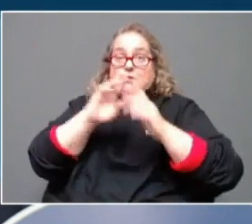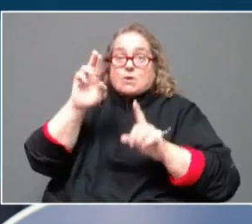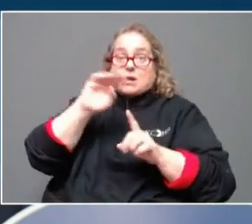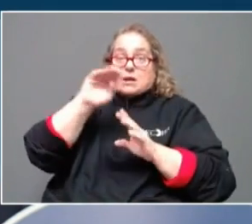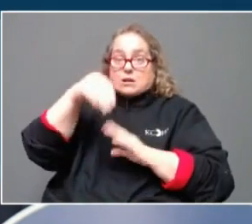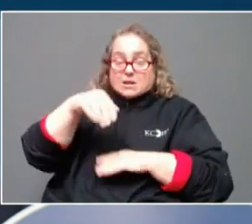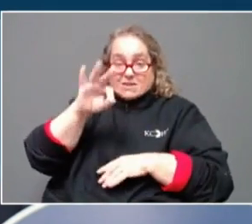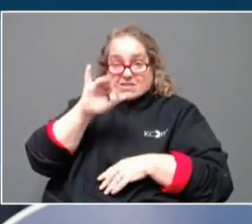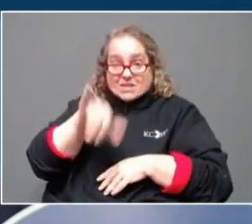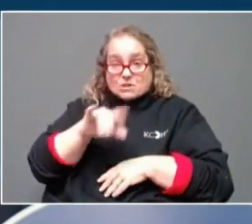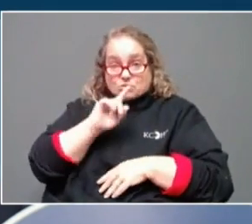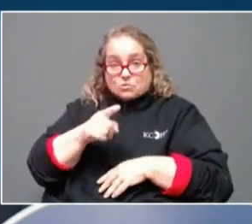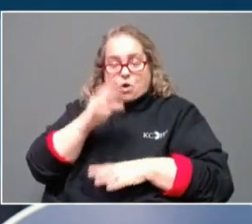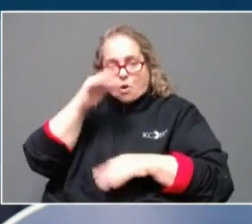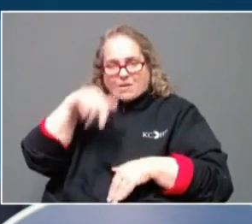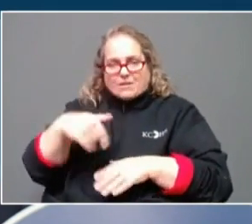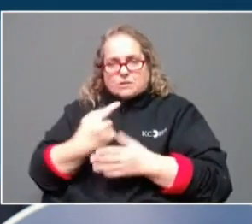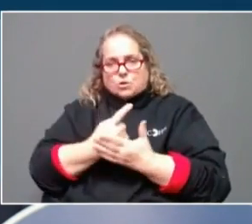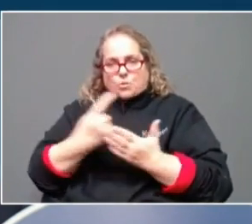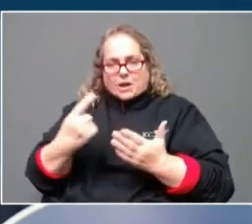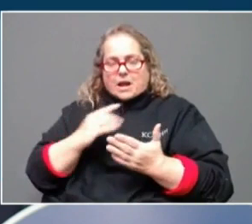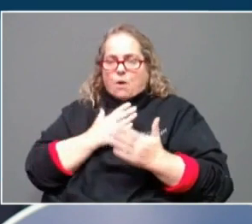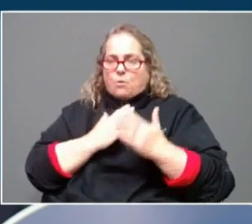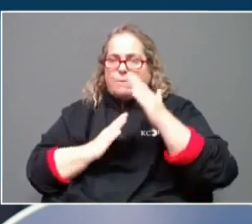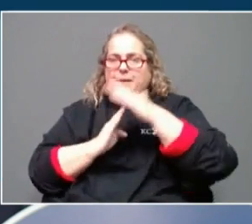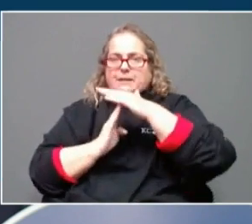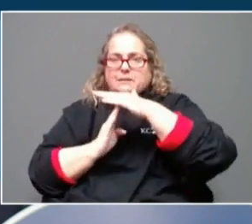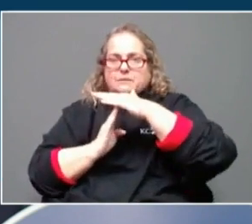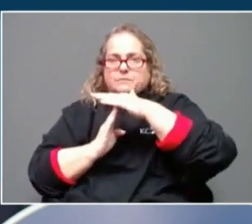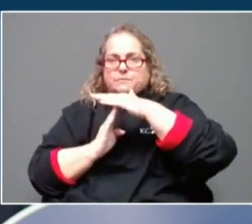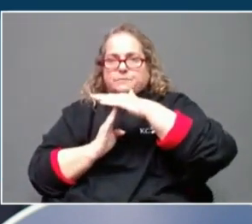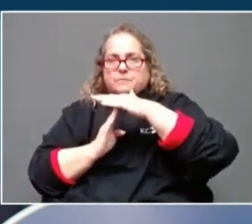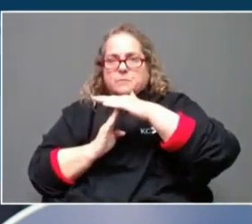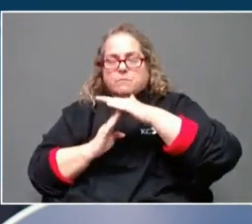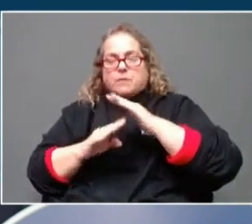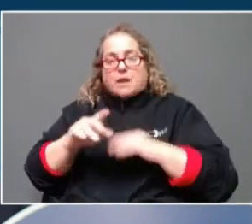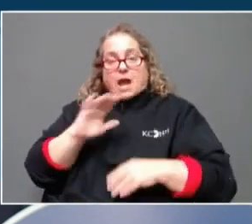our peak. Now our vaccination rates are lower in Kentucky than in all three of